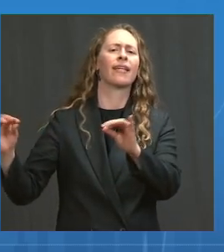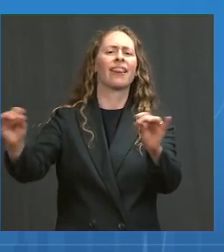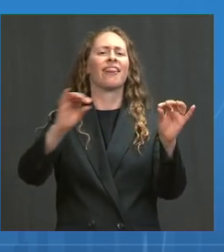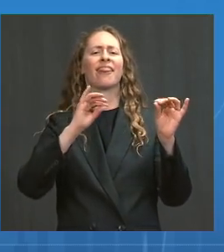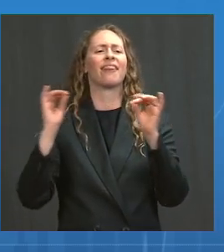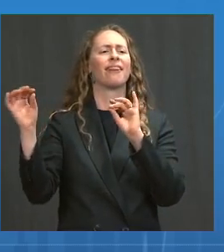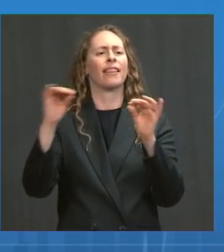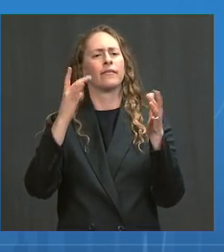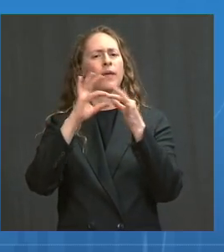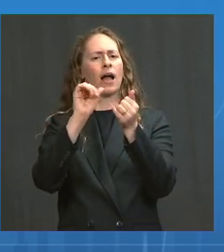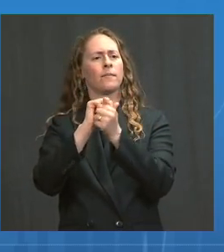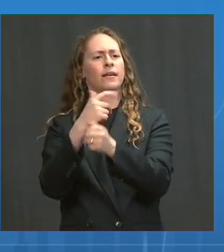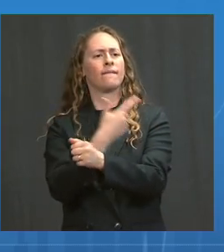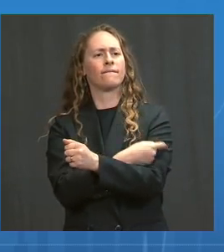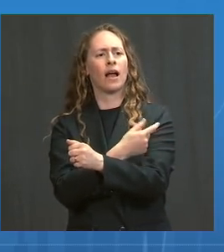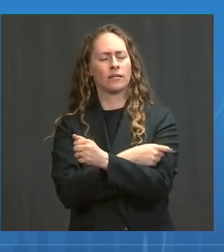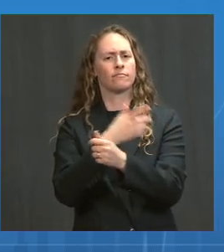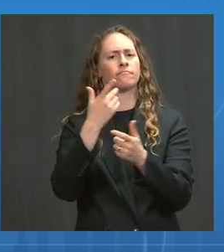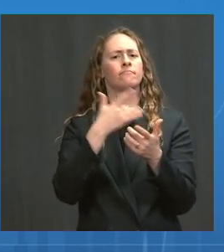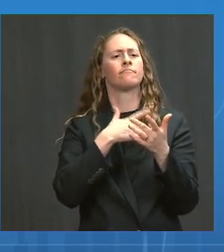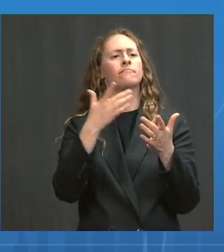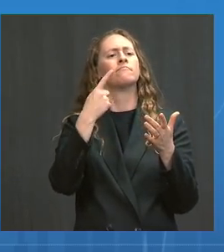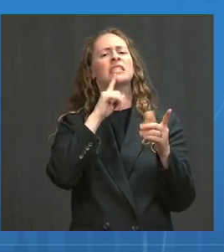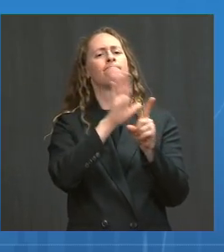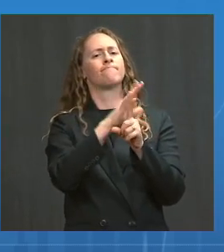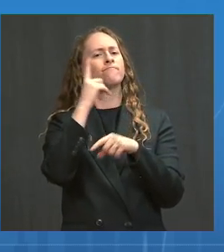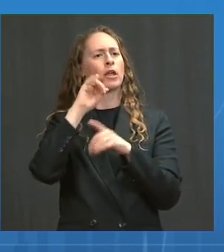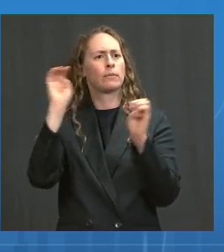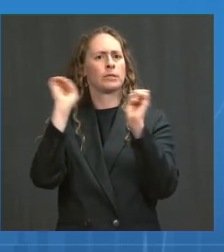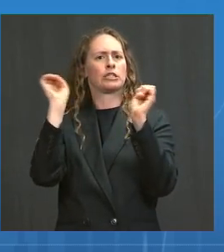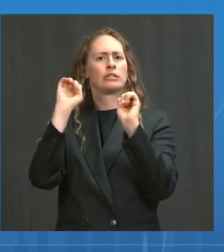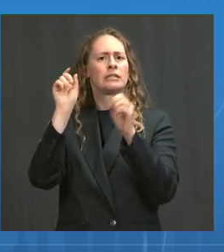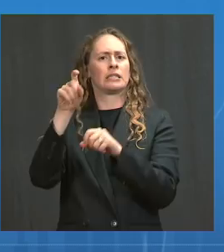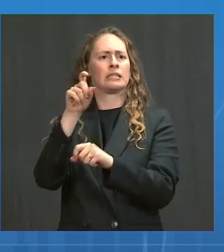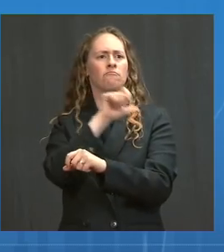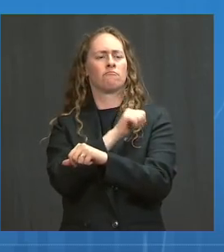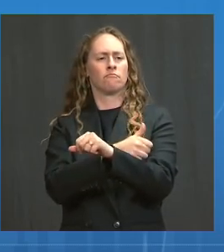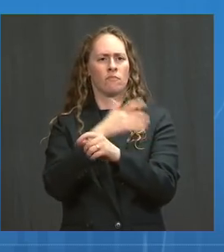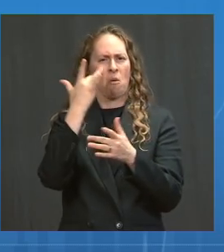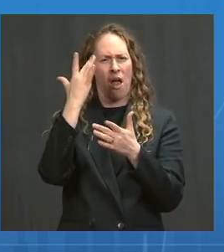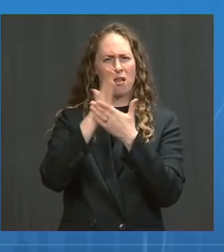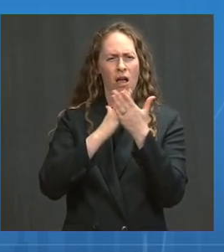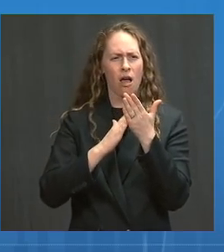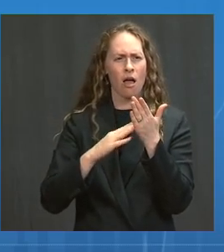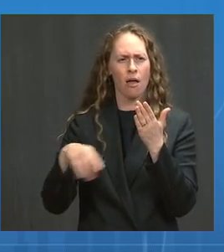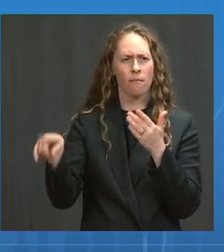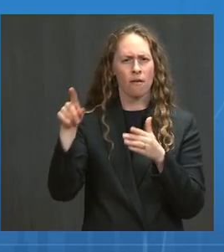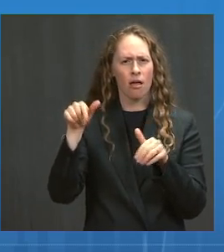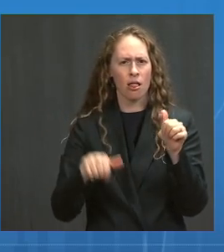as perhaps one reason that people may still be on the fence about getting them. Do you have any guidance about